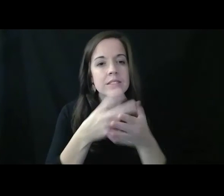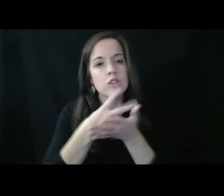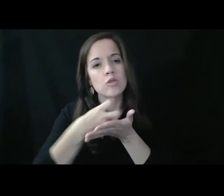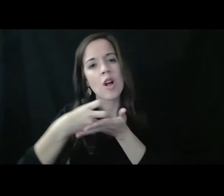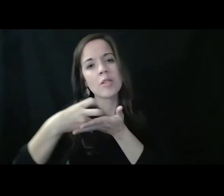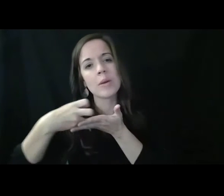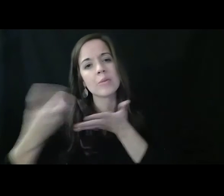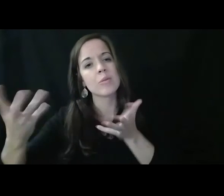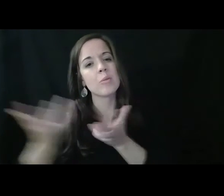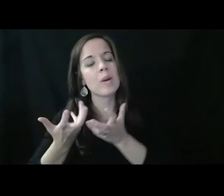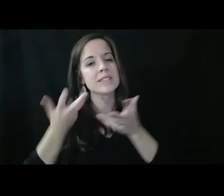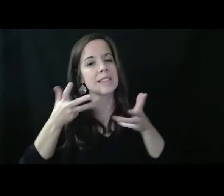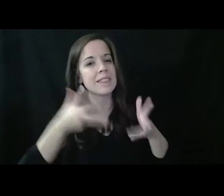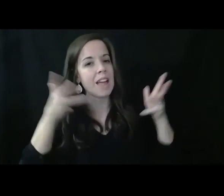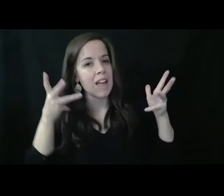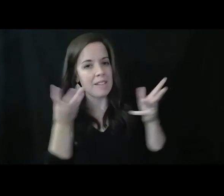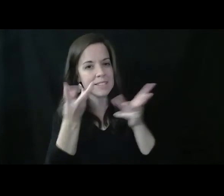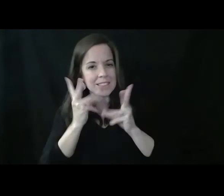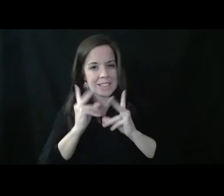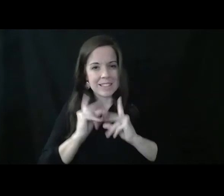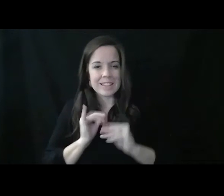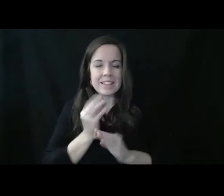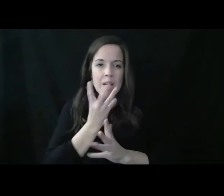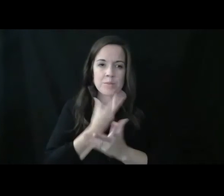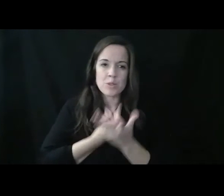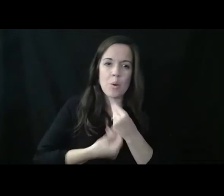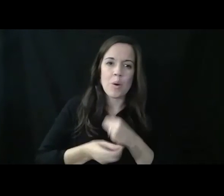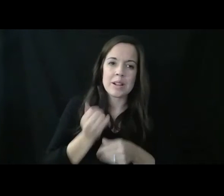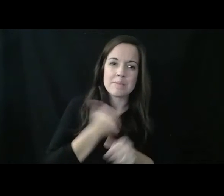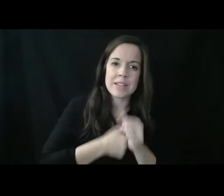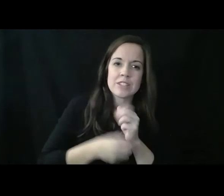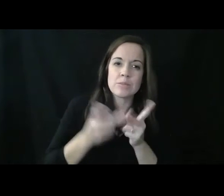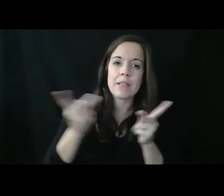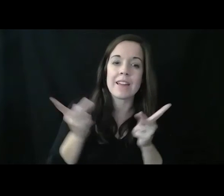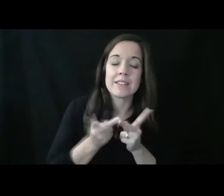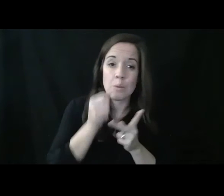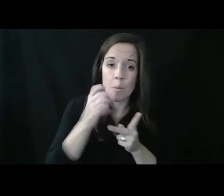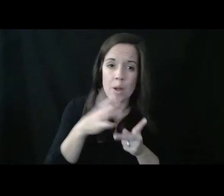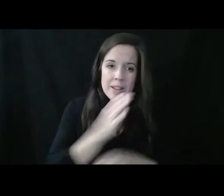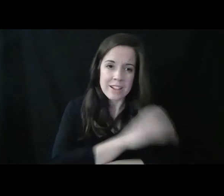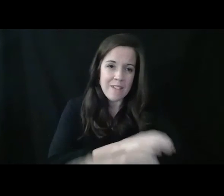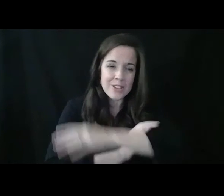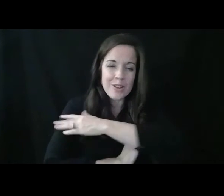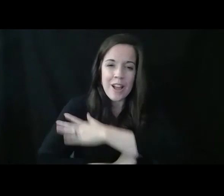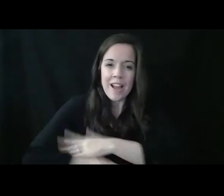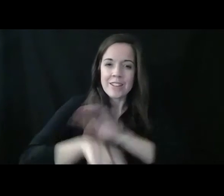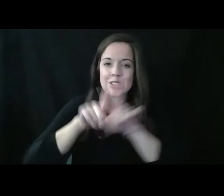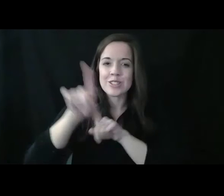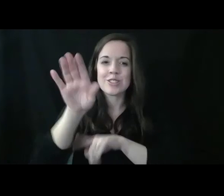sink, scale, absorb each place. Woman, cover your arms in starfish, wear them across your chest,